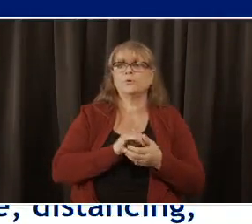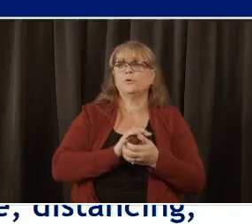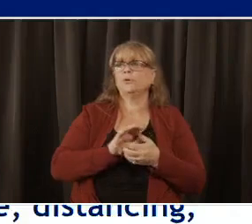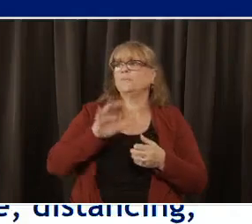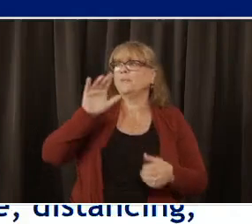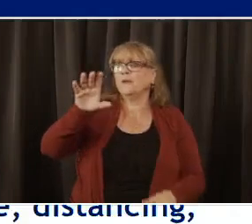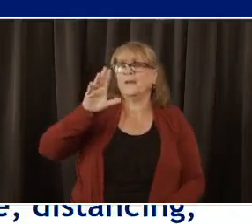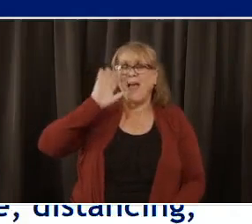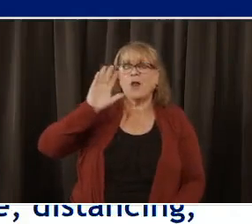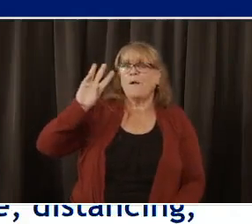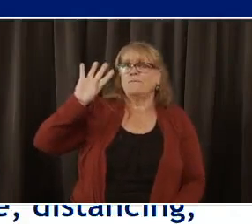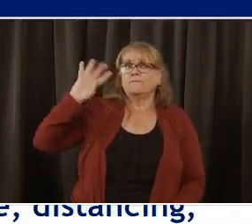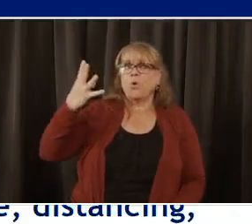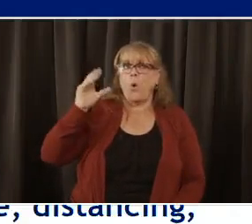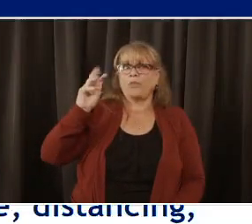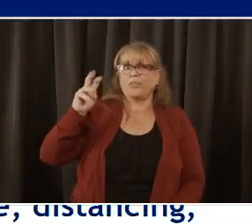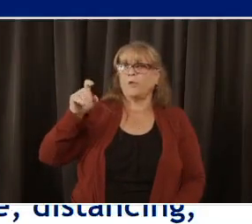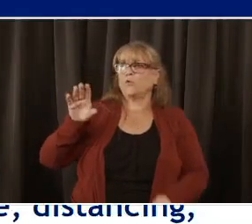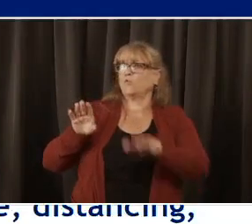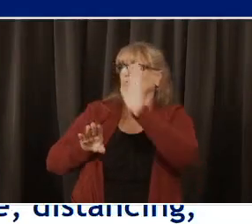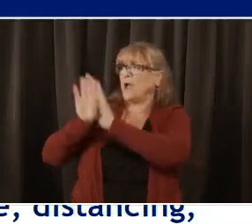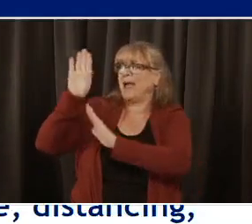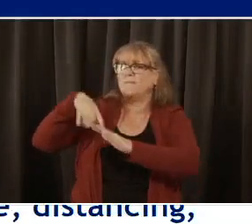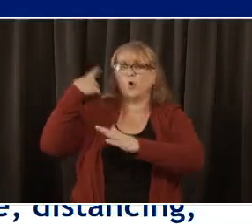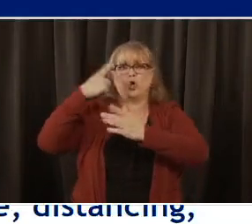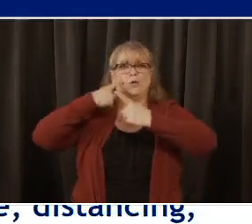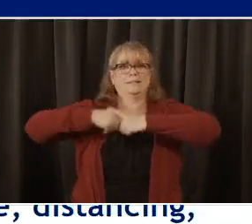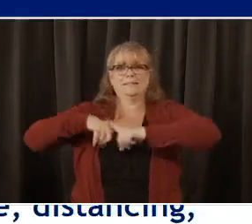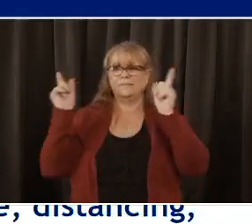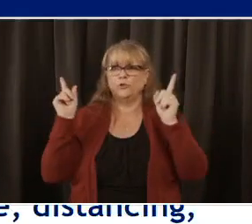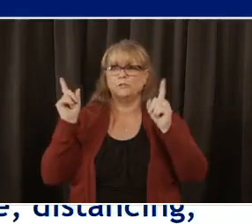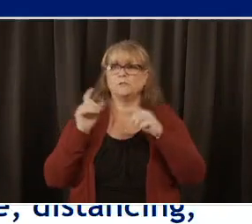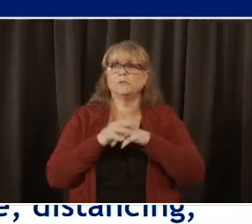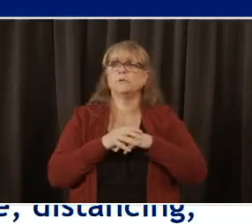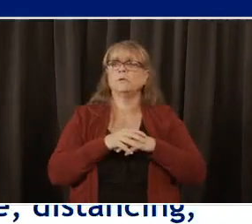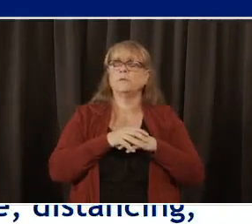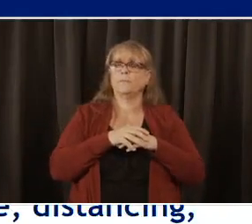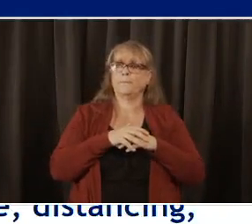Get vaccinated, but until you're fully vaccinated, which is 15 days after the